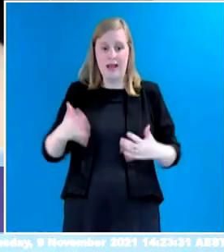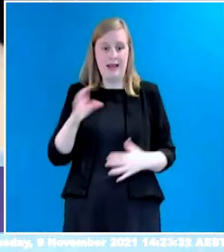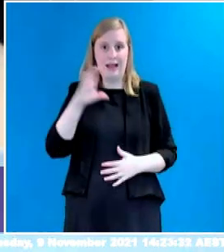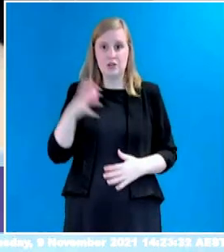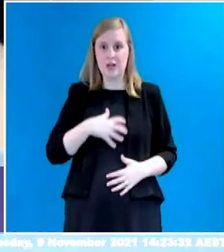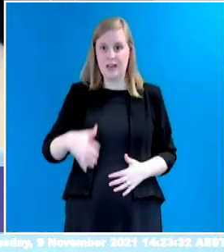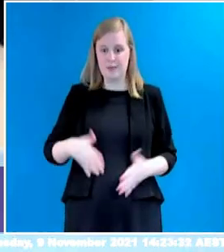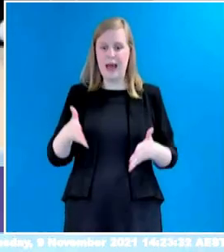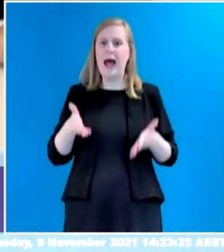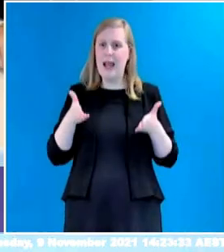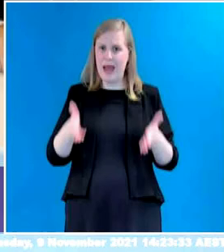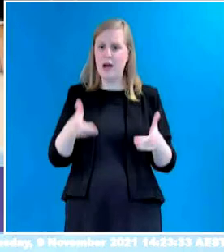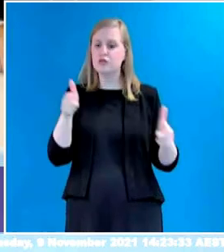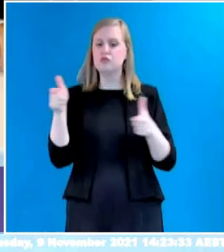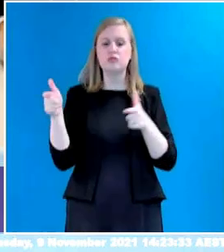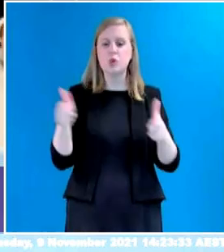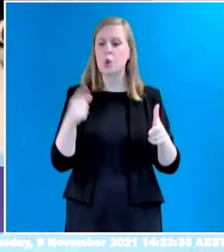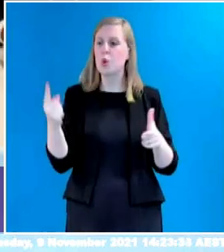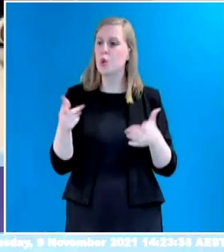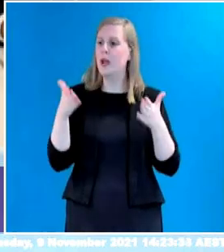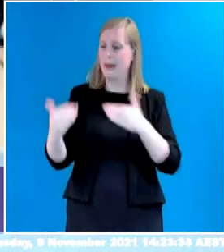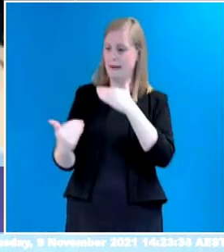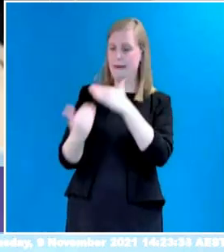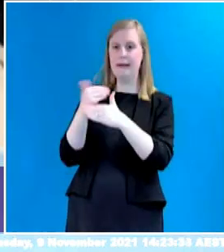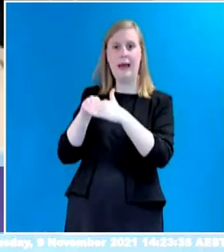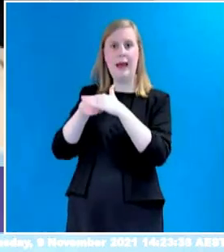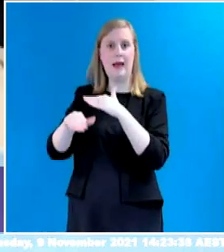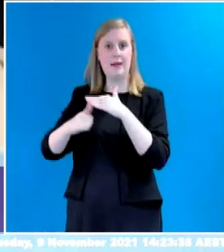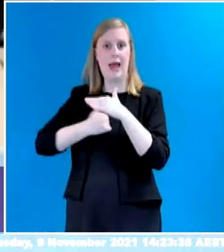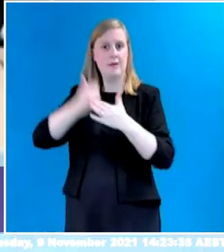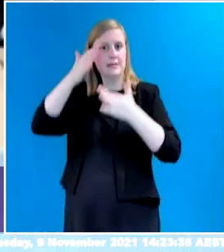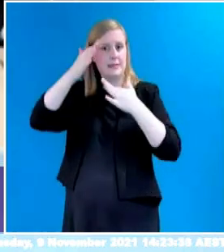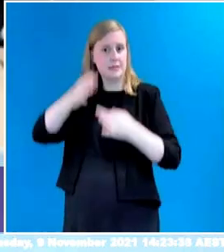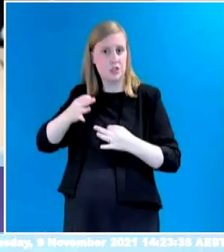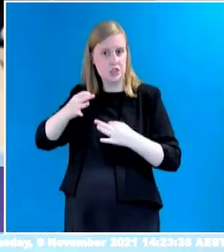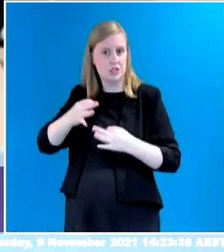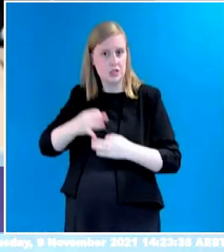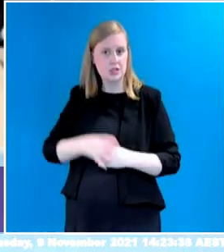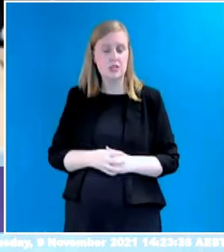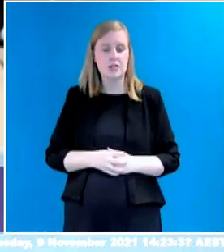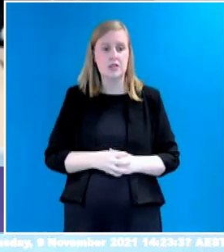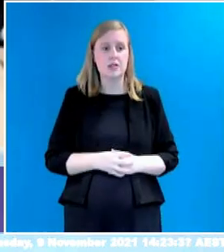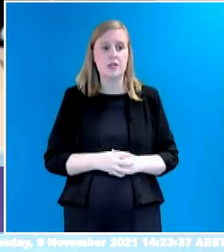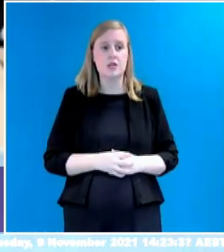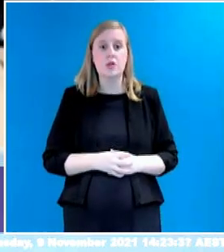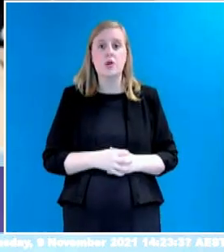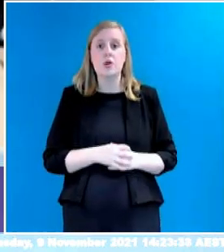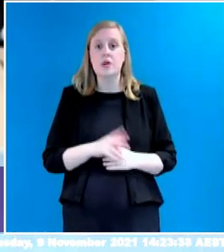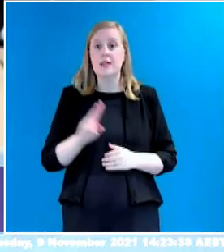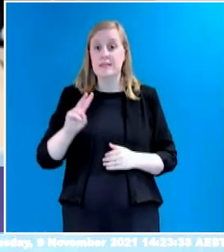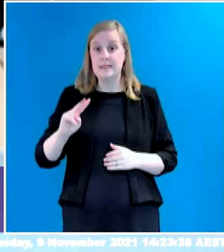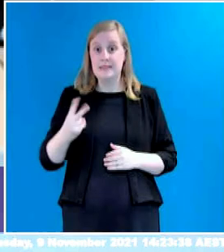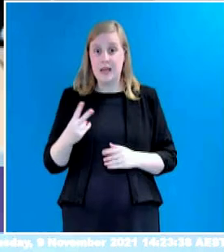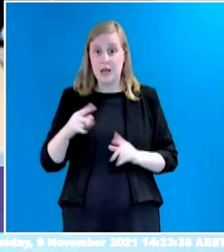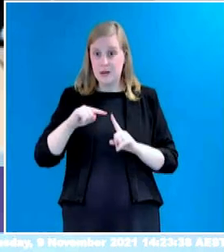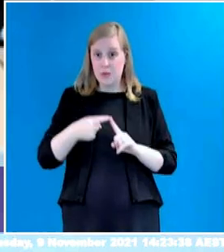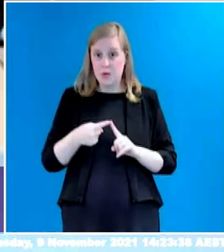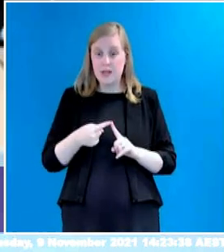Secondly, the declaration concerns the ability for Australia to have visa